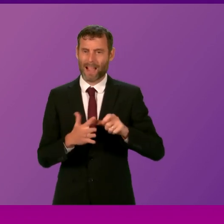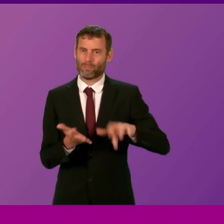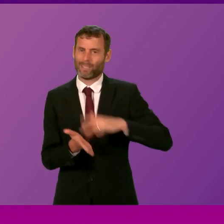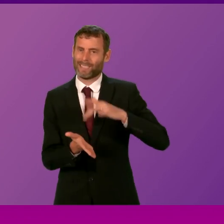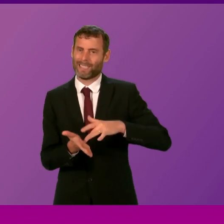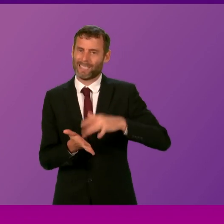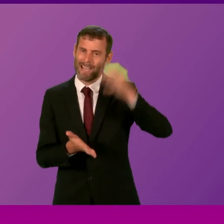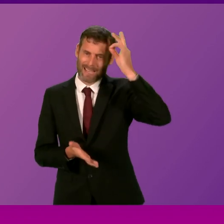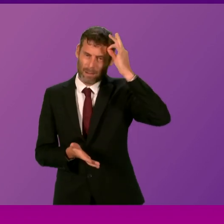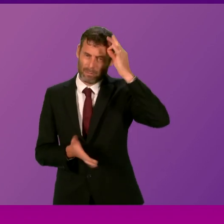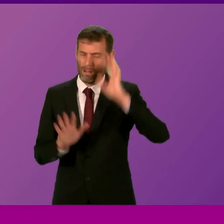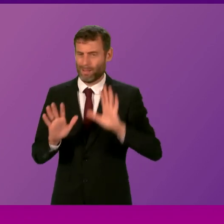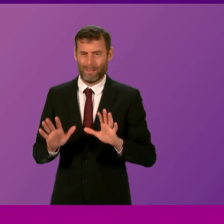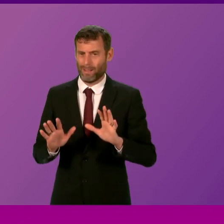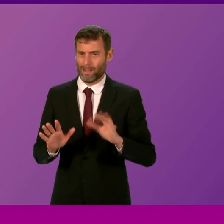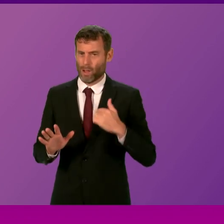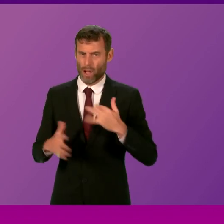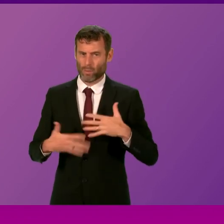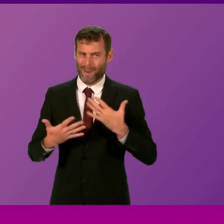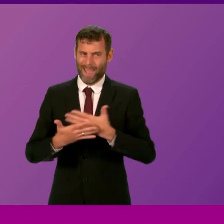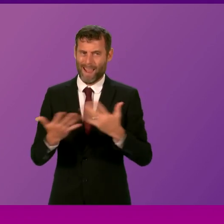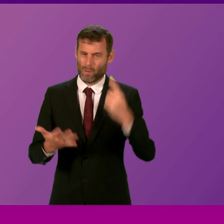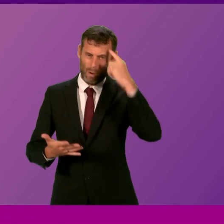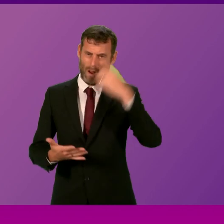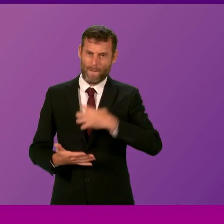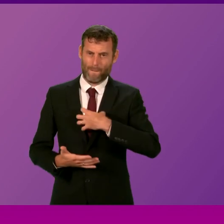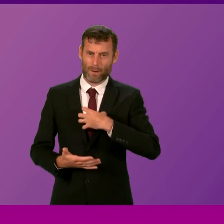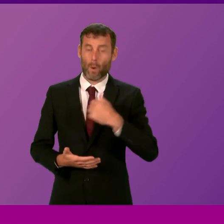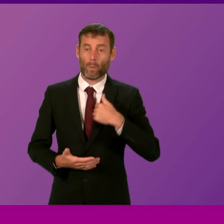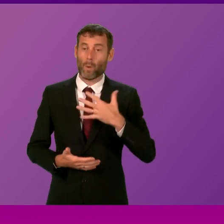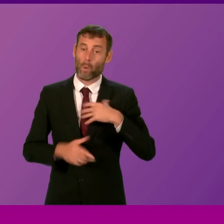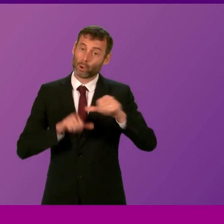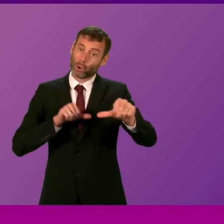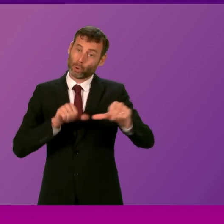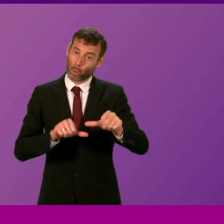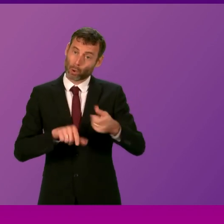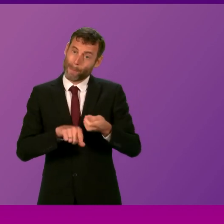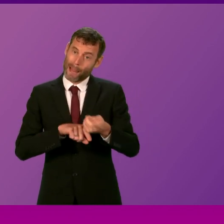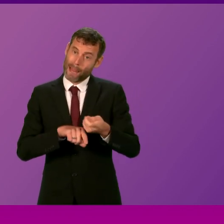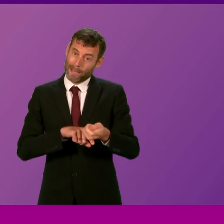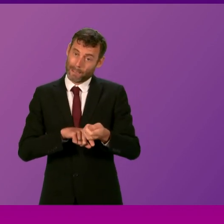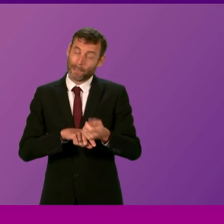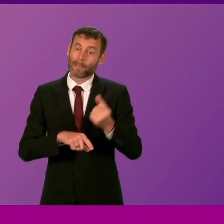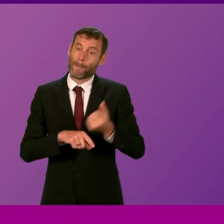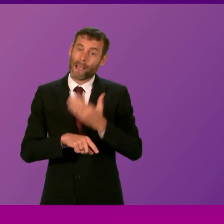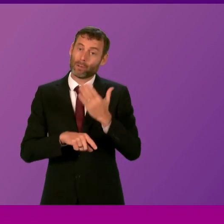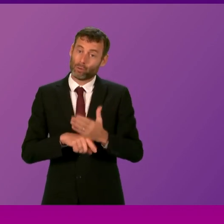afraid or scared. We are asking short-term let owners to get a licence to ensure basic safety